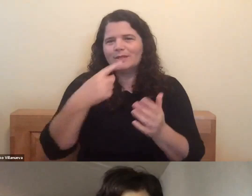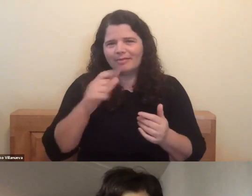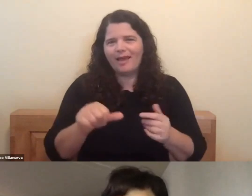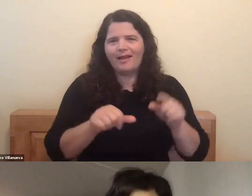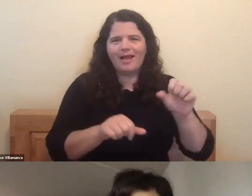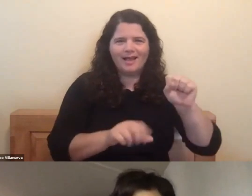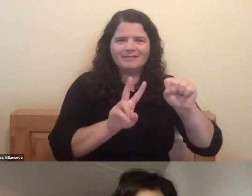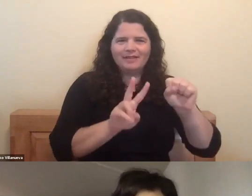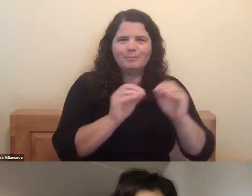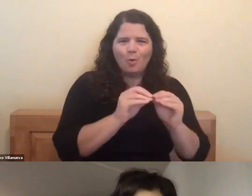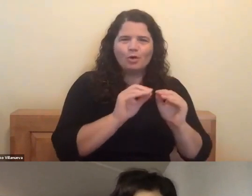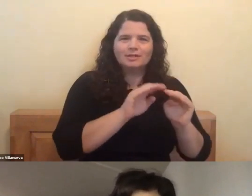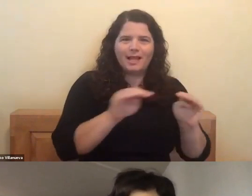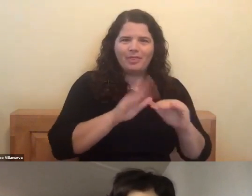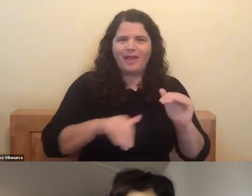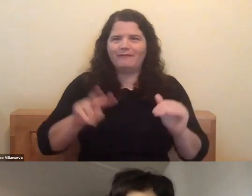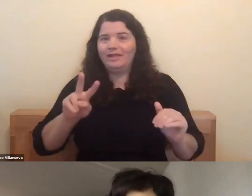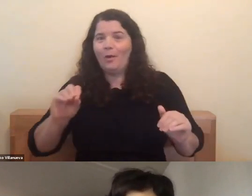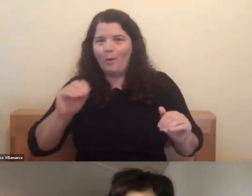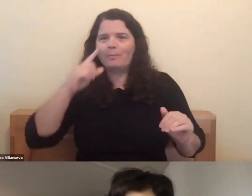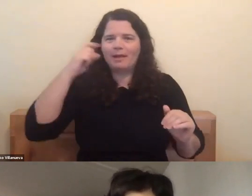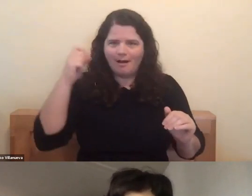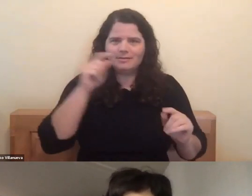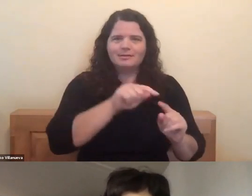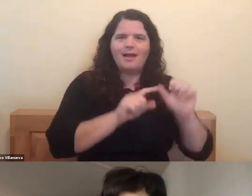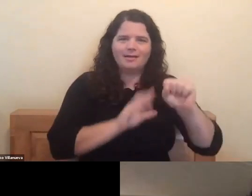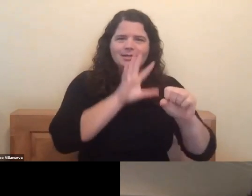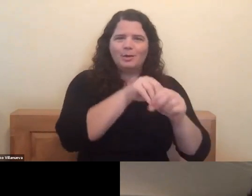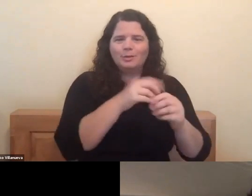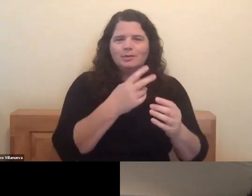Thank you